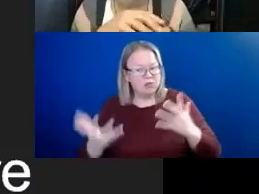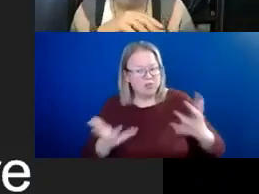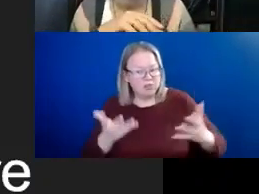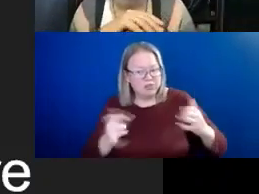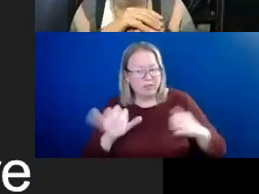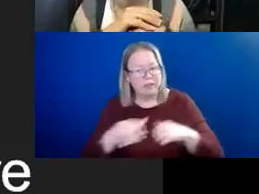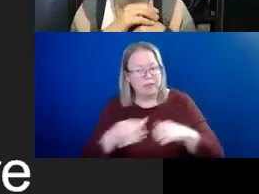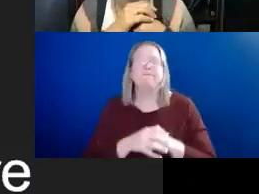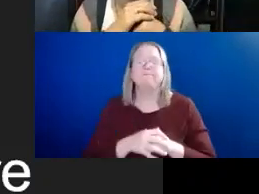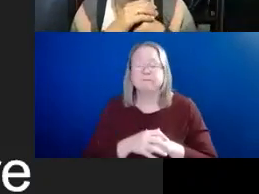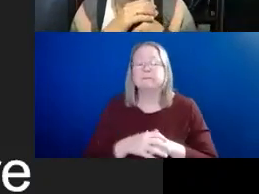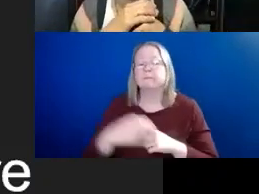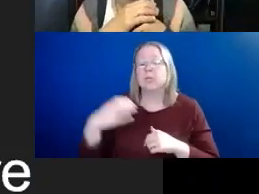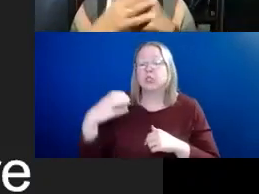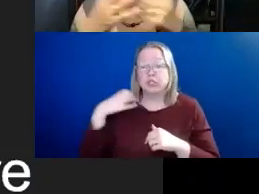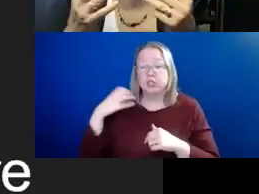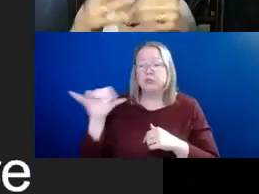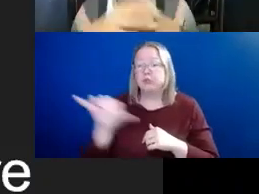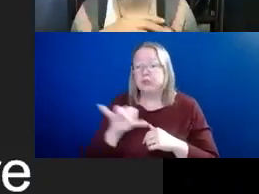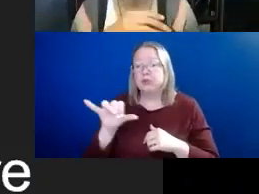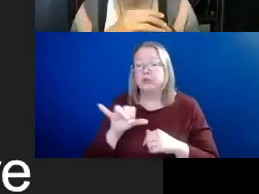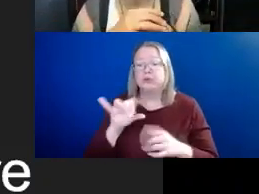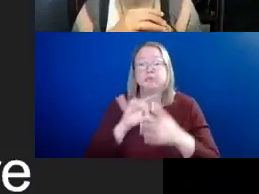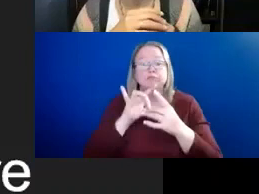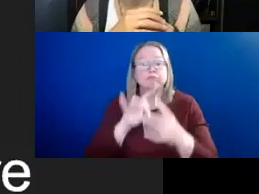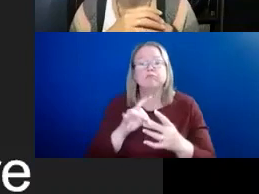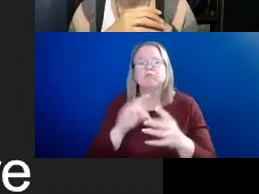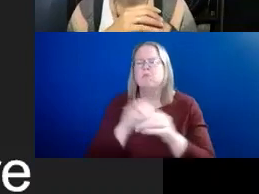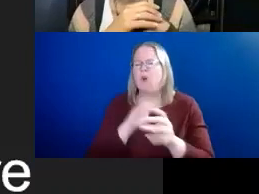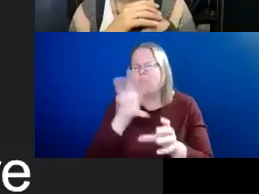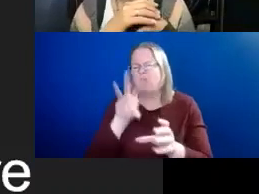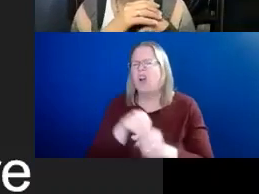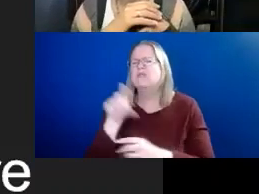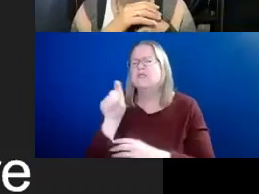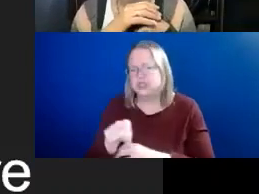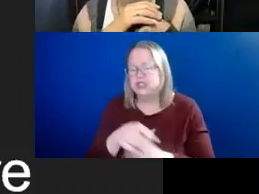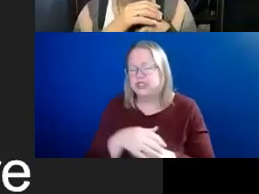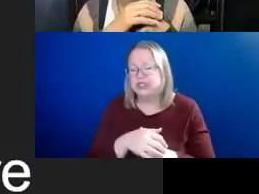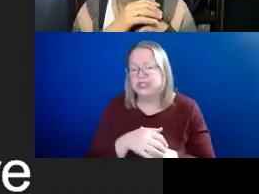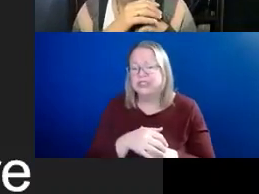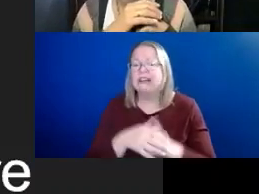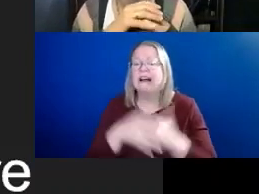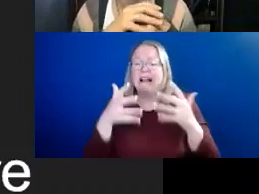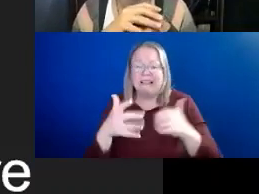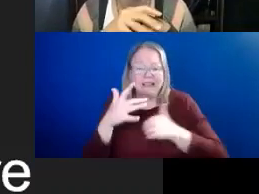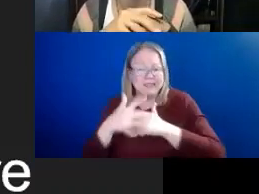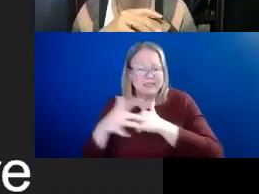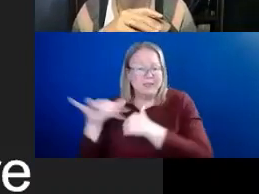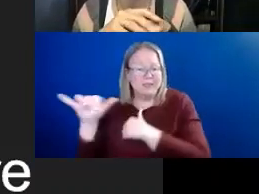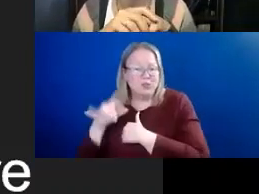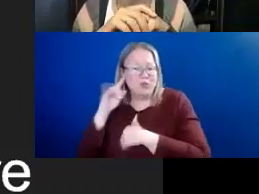13:23:24 Chairs should play a more active role and leave space for slower responses.